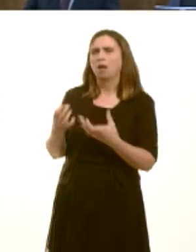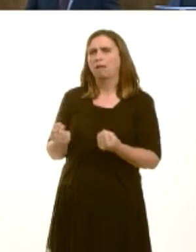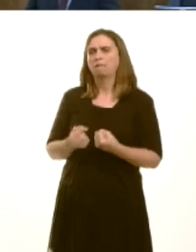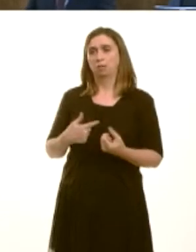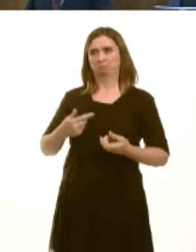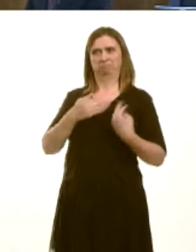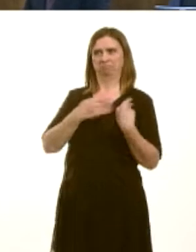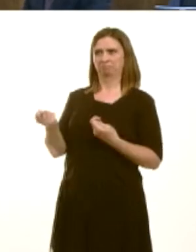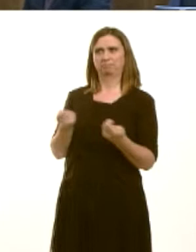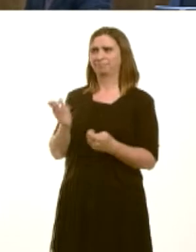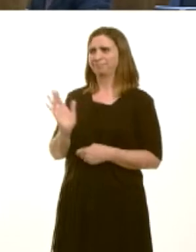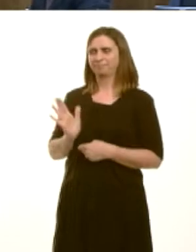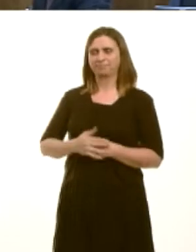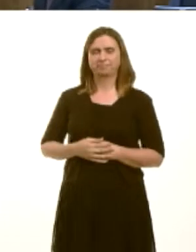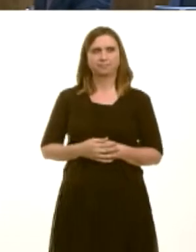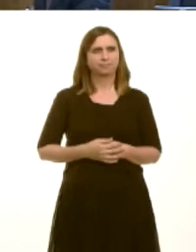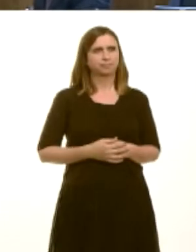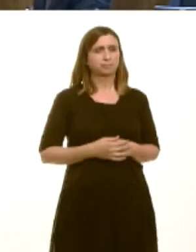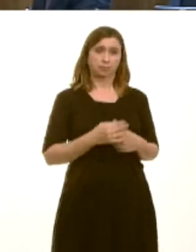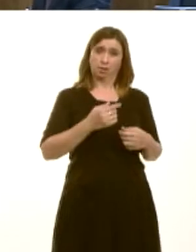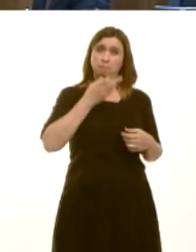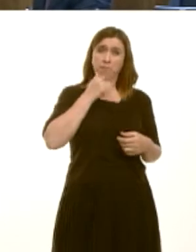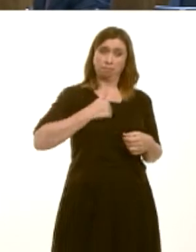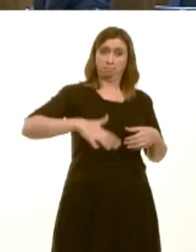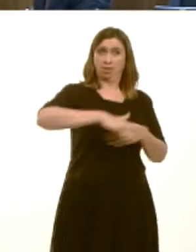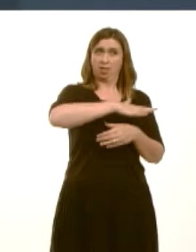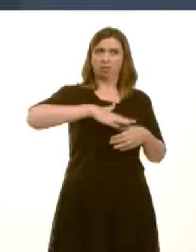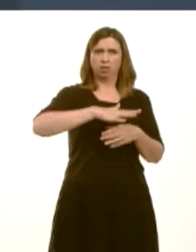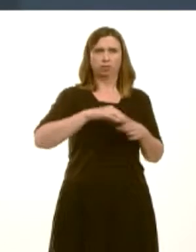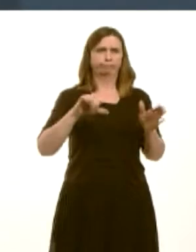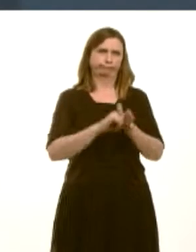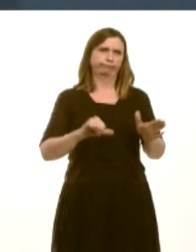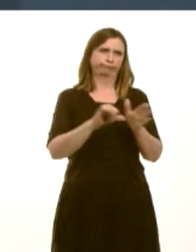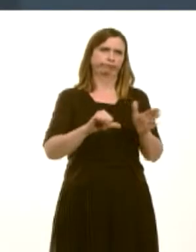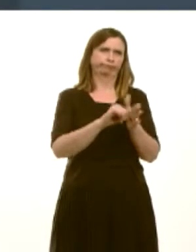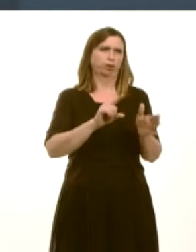Some of my constituents are experiencing problems due to the recent loss of bus services, particularly